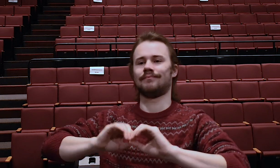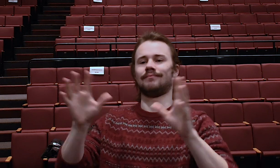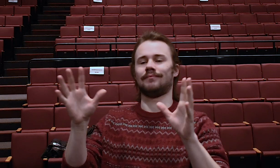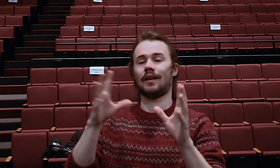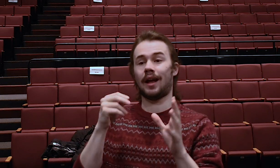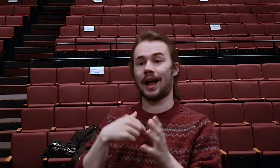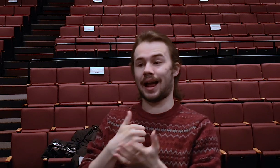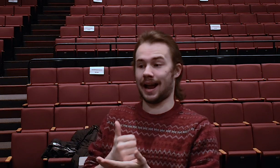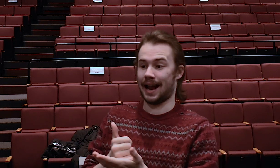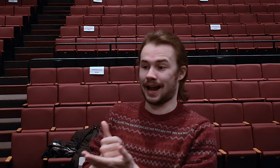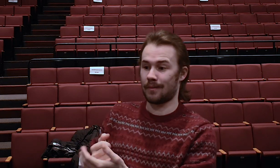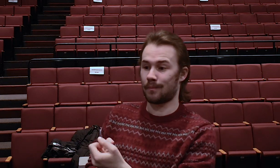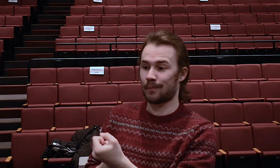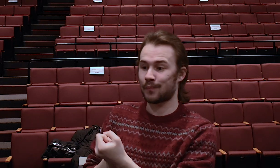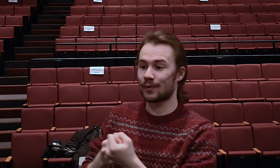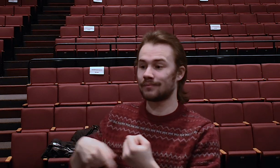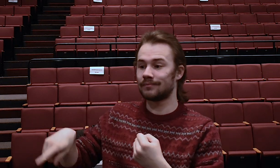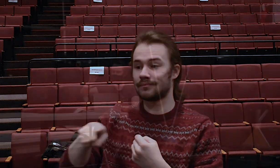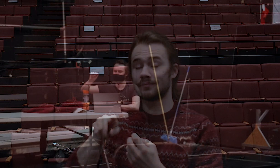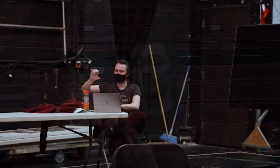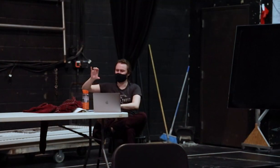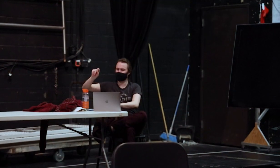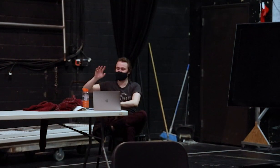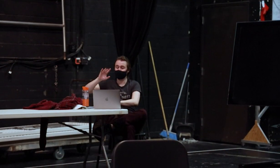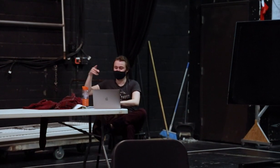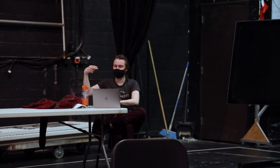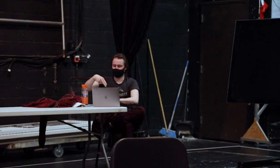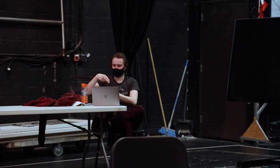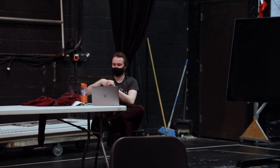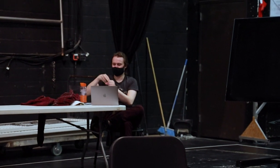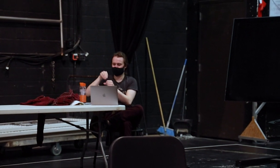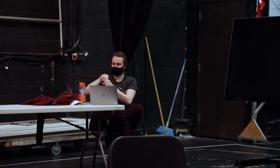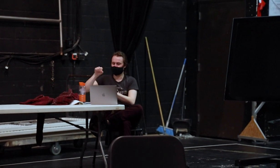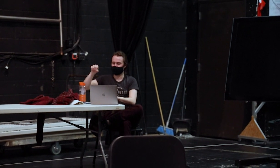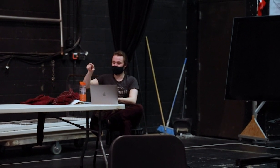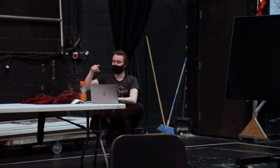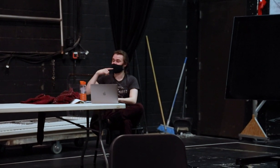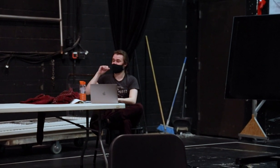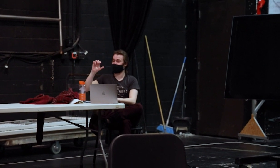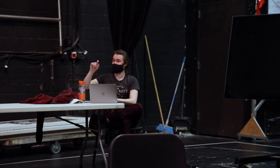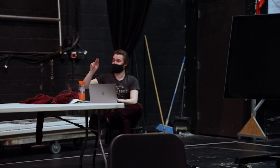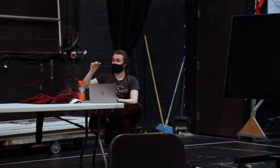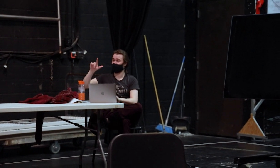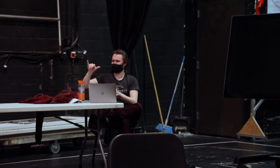the language of the script to make it clear. I support the interpreters, I support the performers